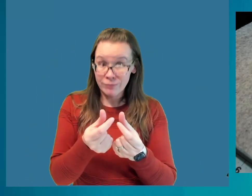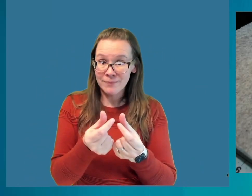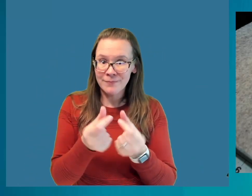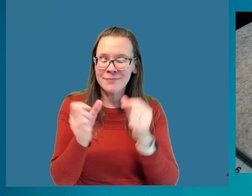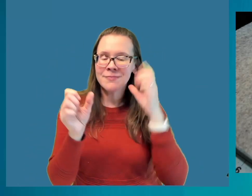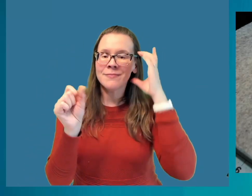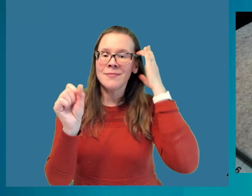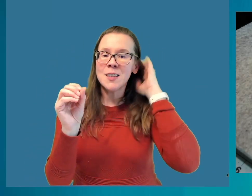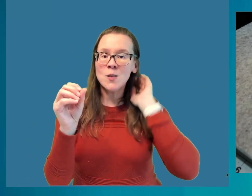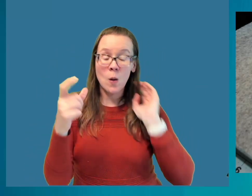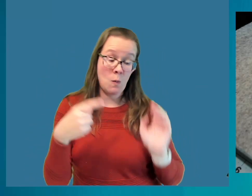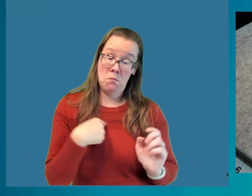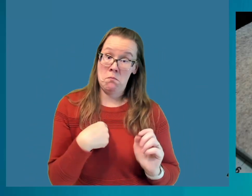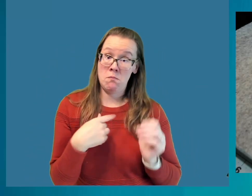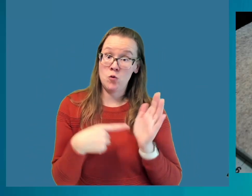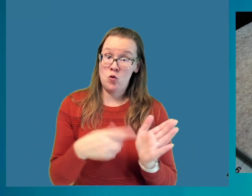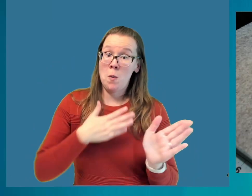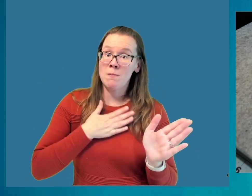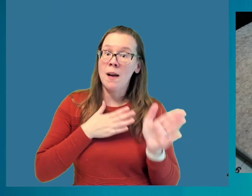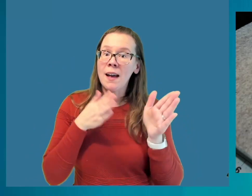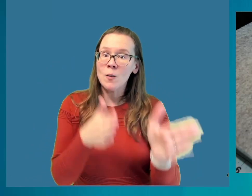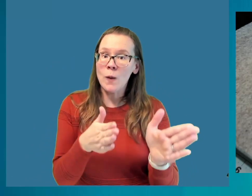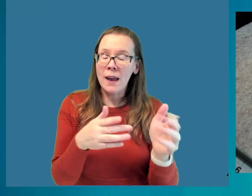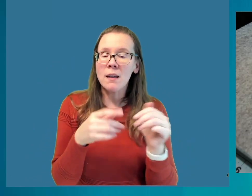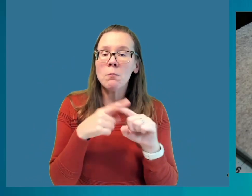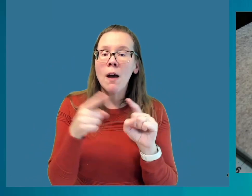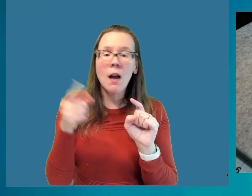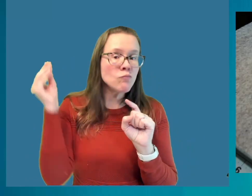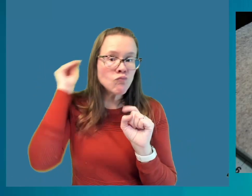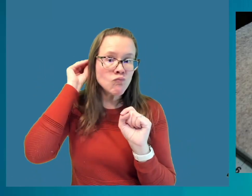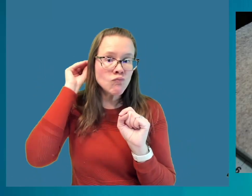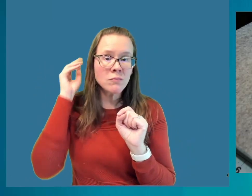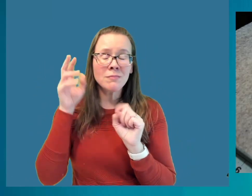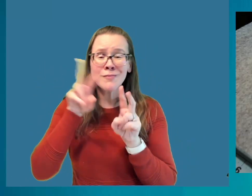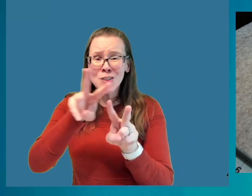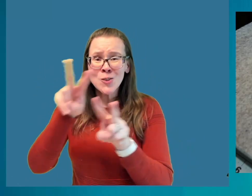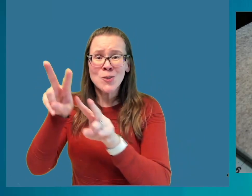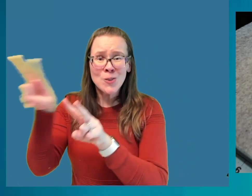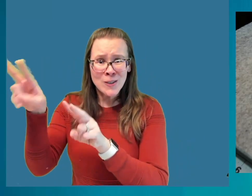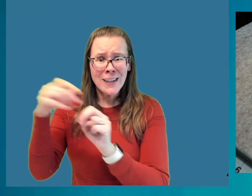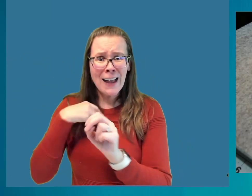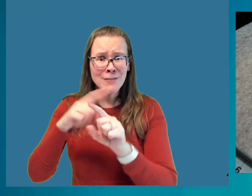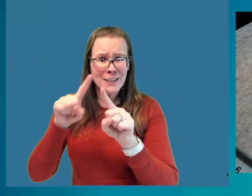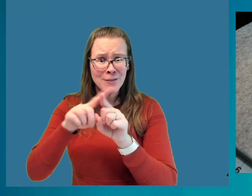um. And the other reason that I do it this way is because I like not having a firm border or